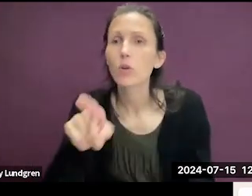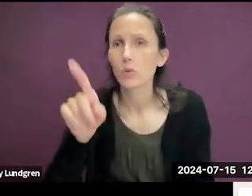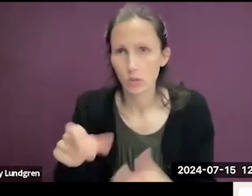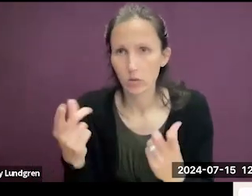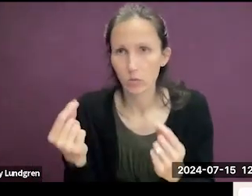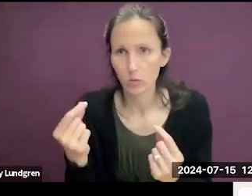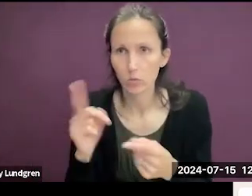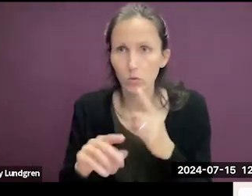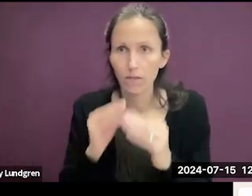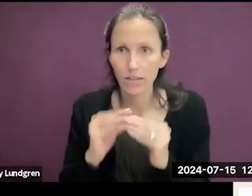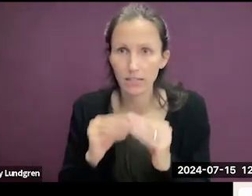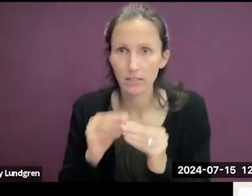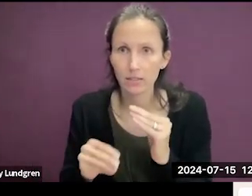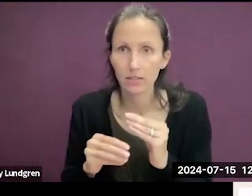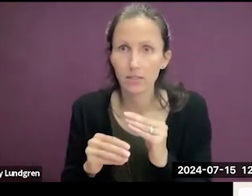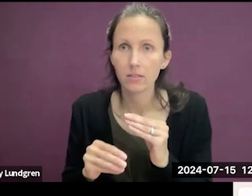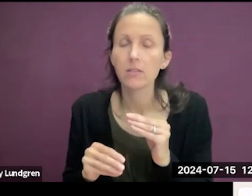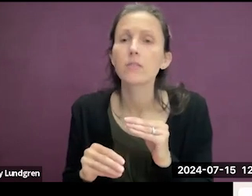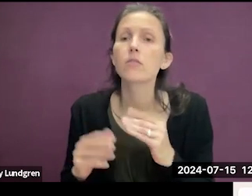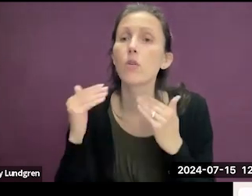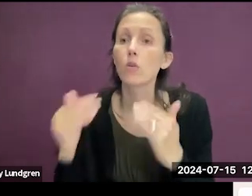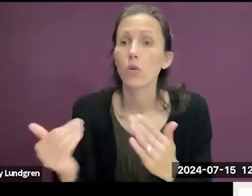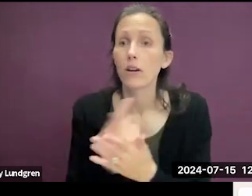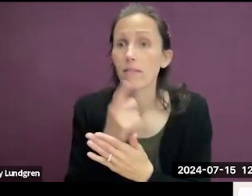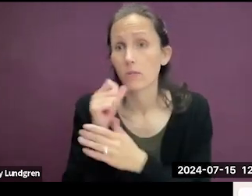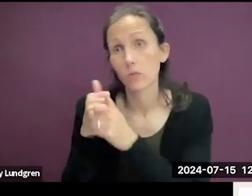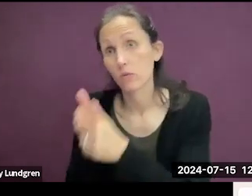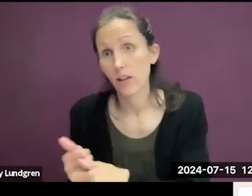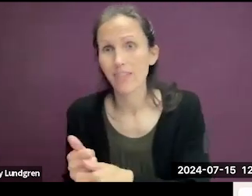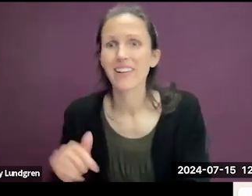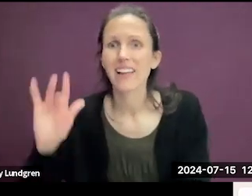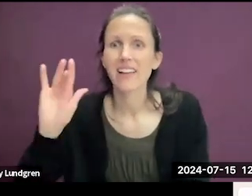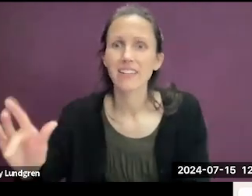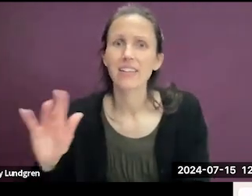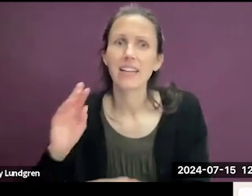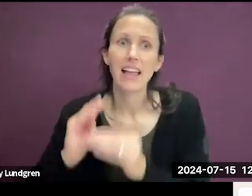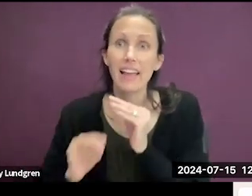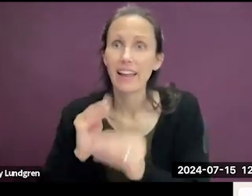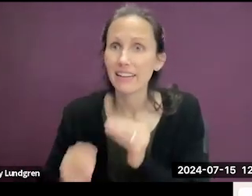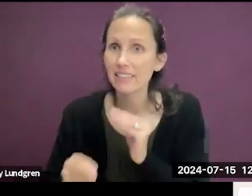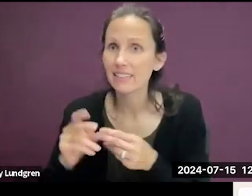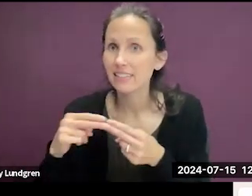to make that adjustment. So go ahead, everyone who's following along. Click that Edit Slide Title.